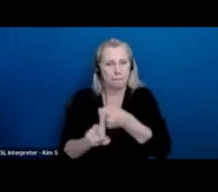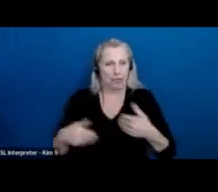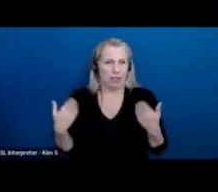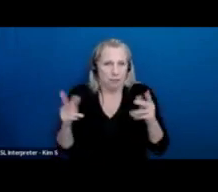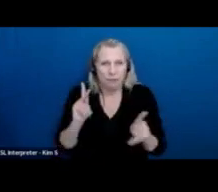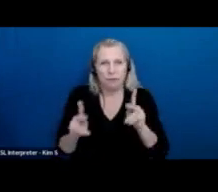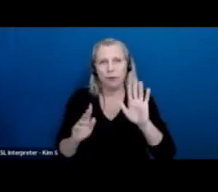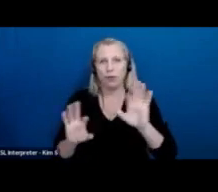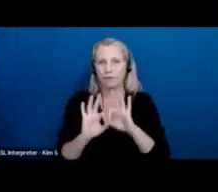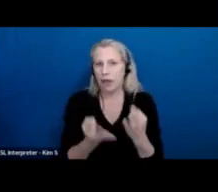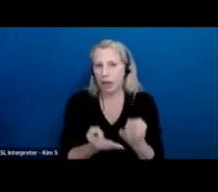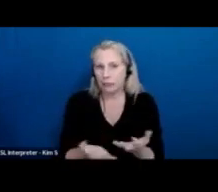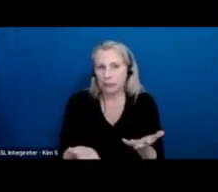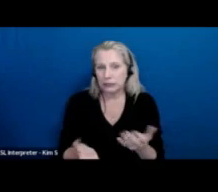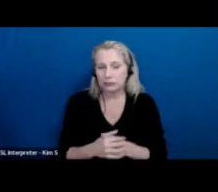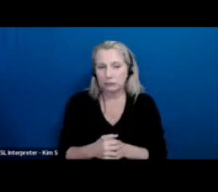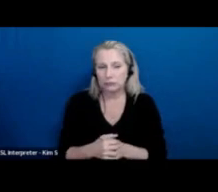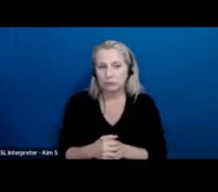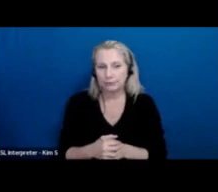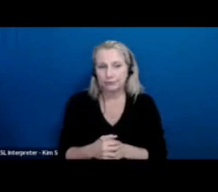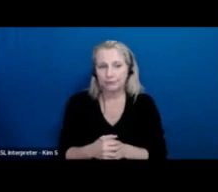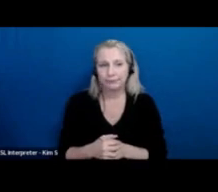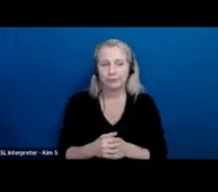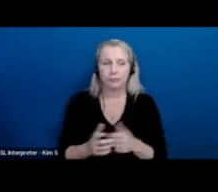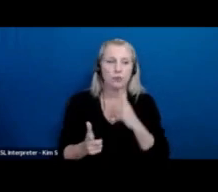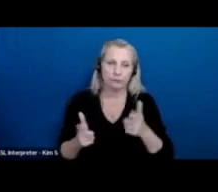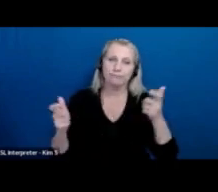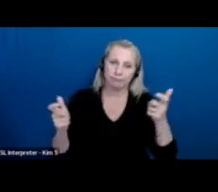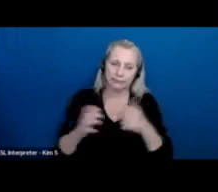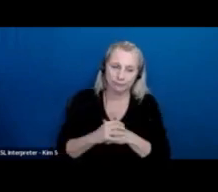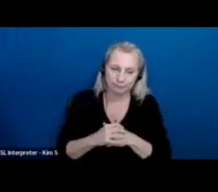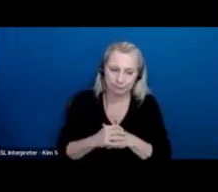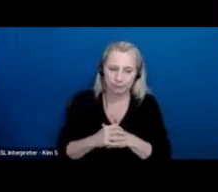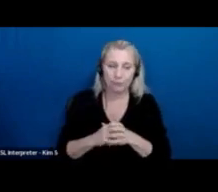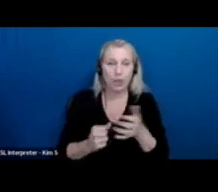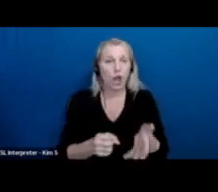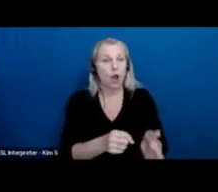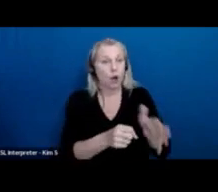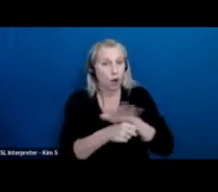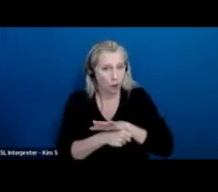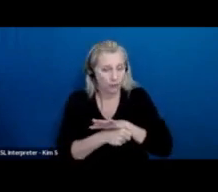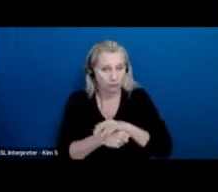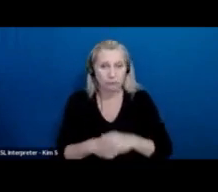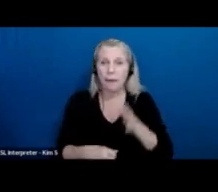their families in a very big way. So what happened with COVID is parents and their children